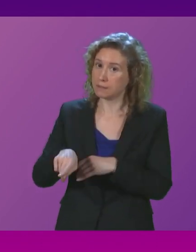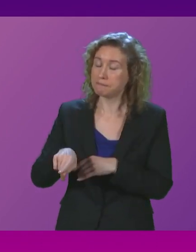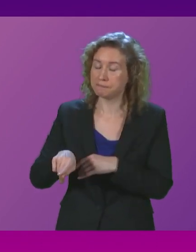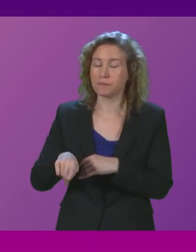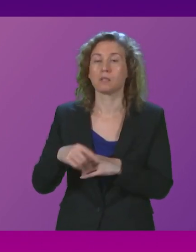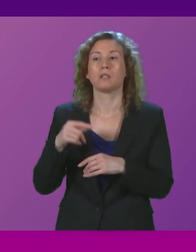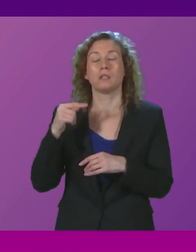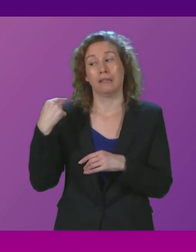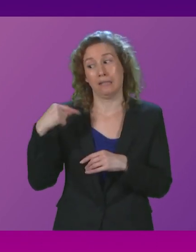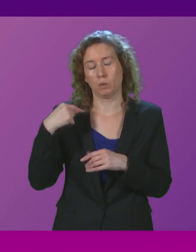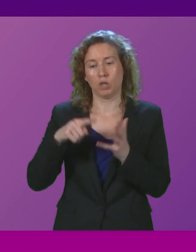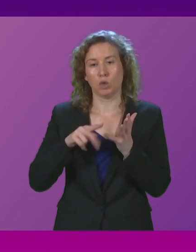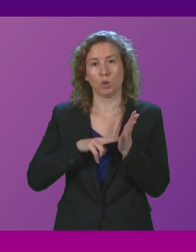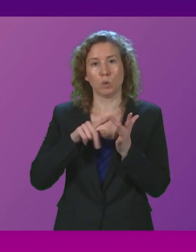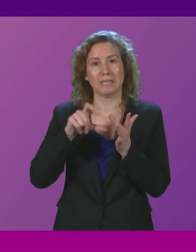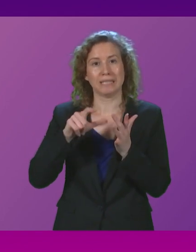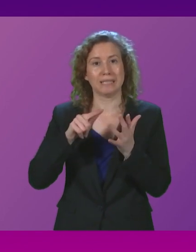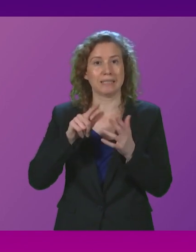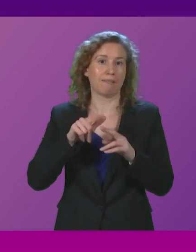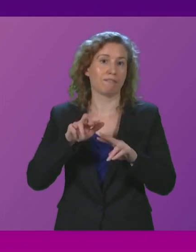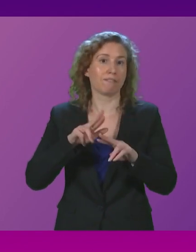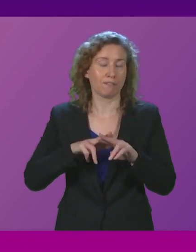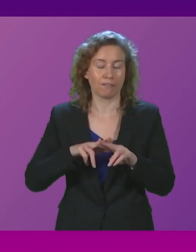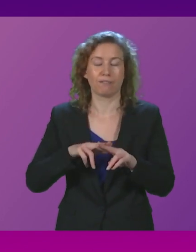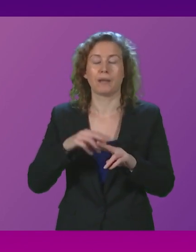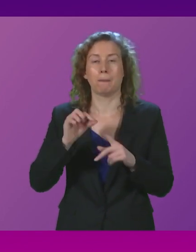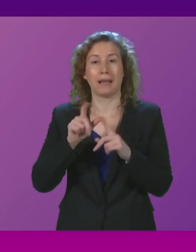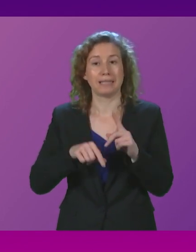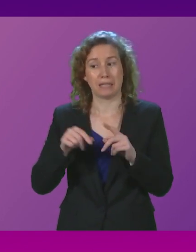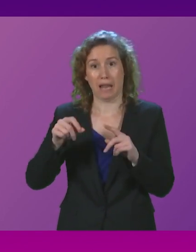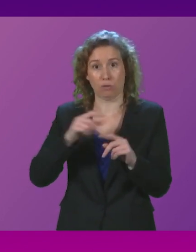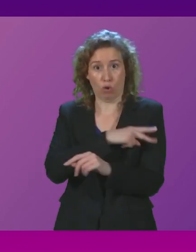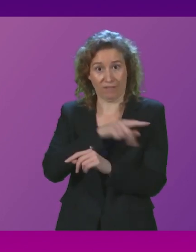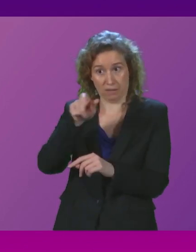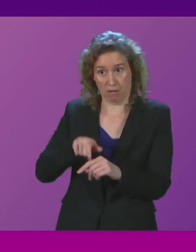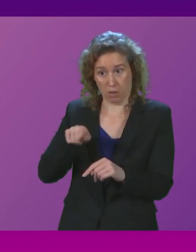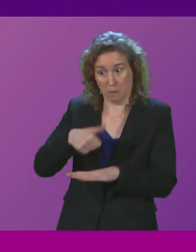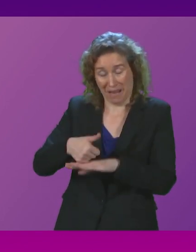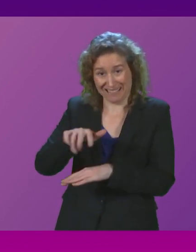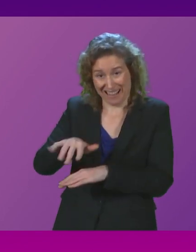This week, the UNICEF Pakistan chief field officer in Balochistan reported: “We don’t have enough food, we don’t have shelter,”